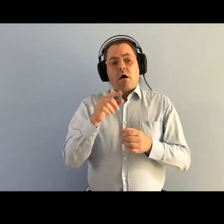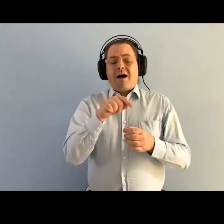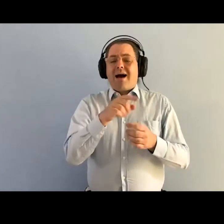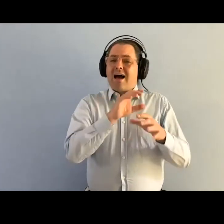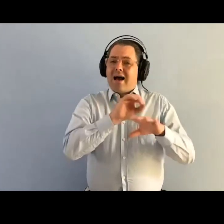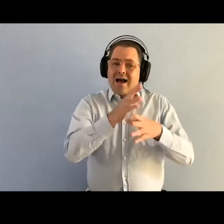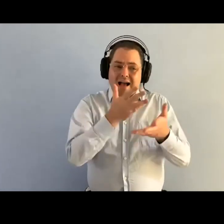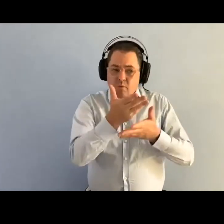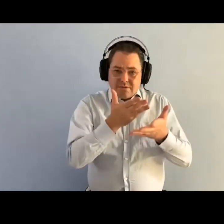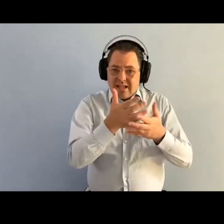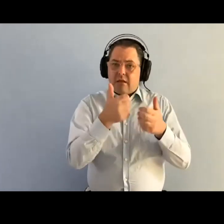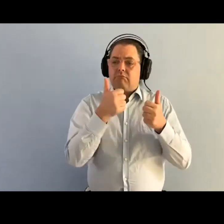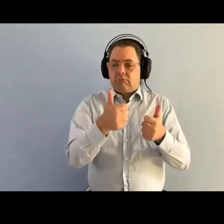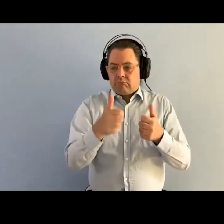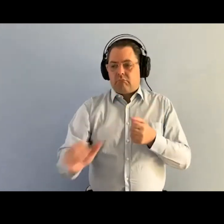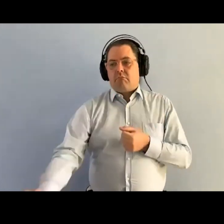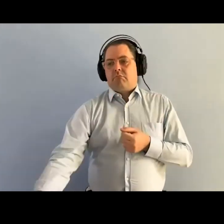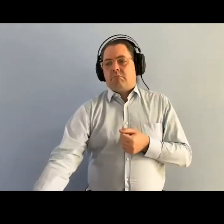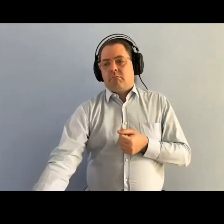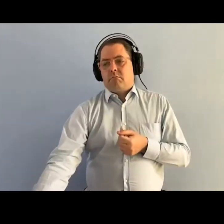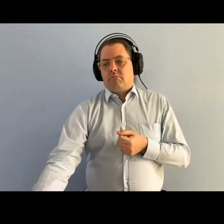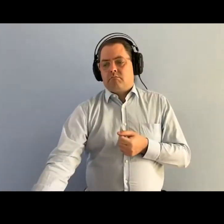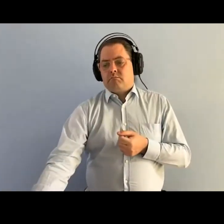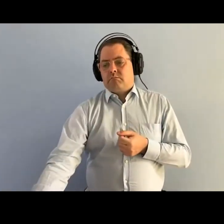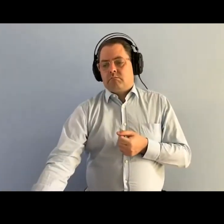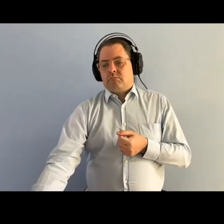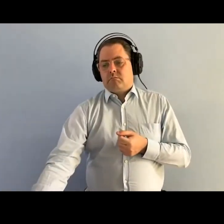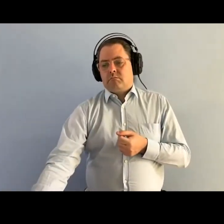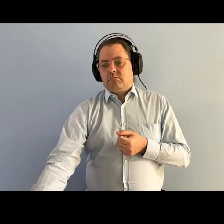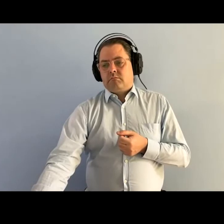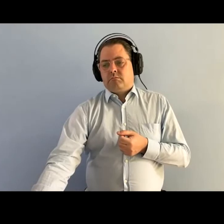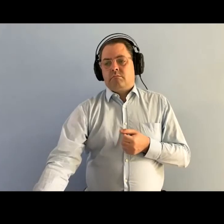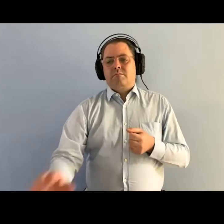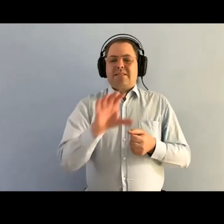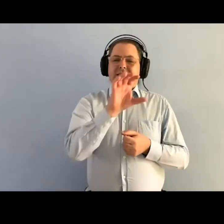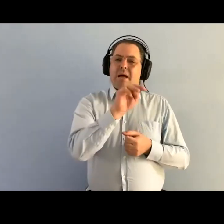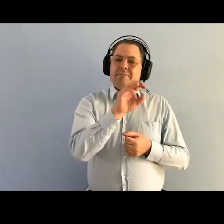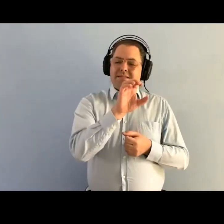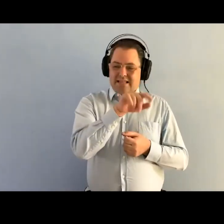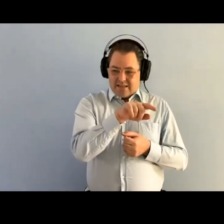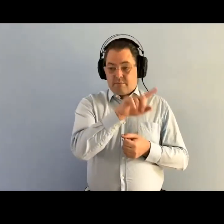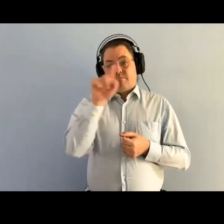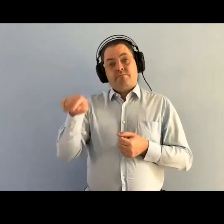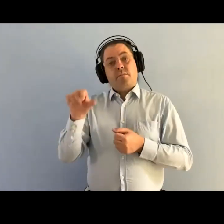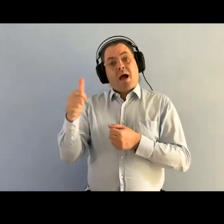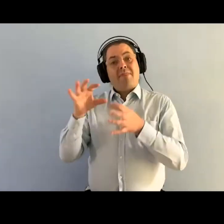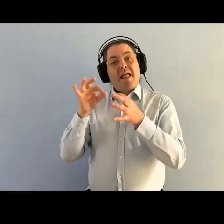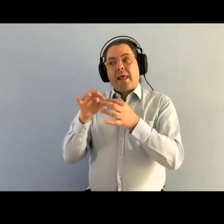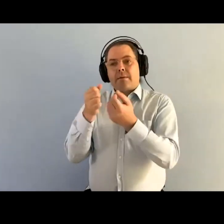counseling as well as support. Where CMC was in psychosocial counseling and SAPROS was focusing